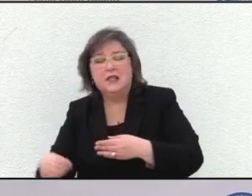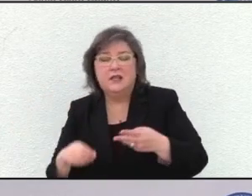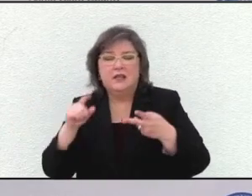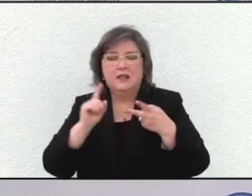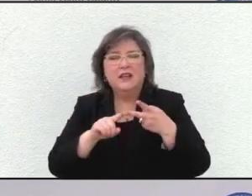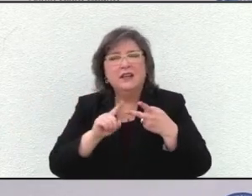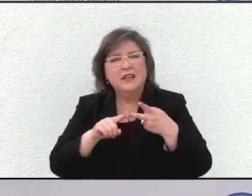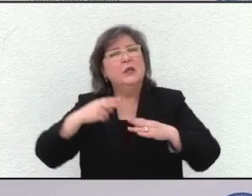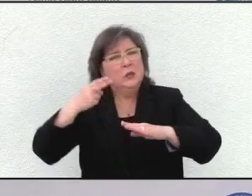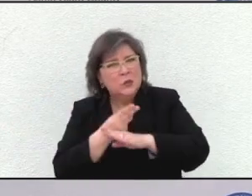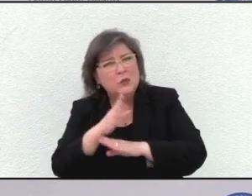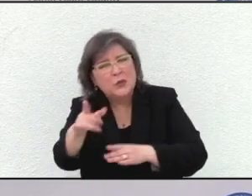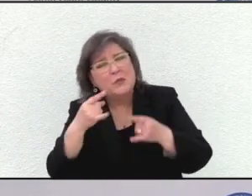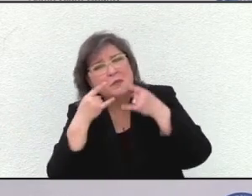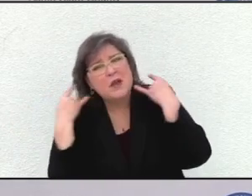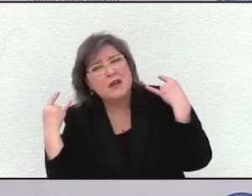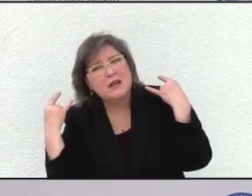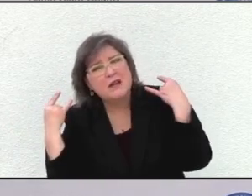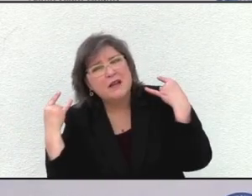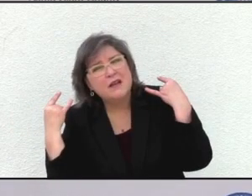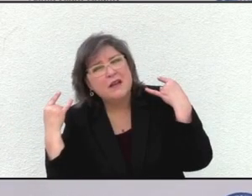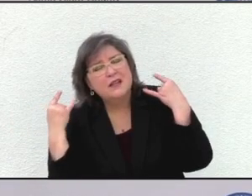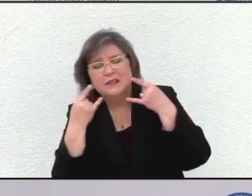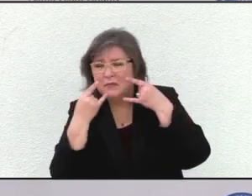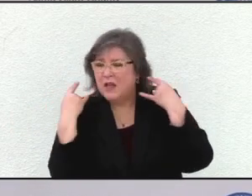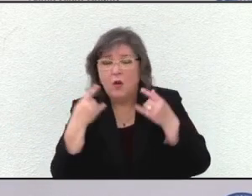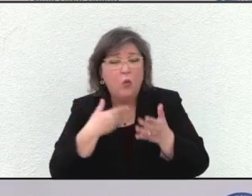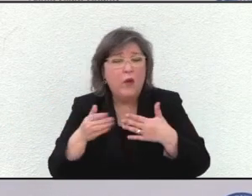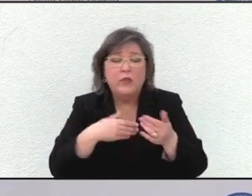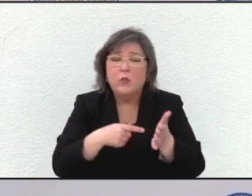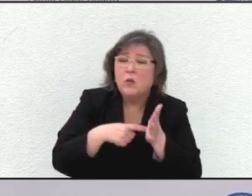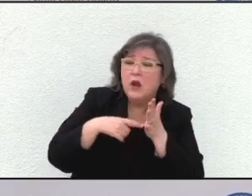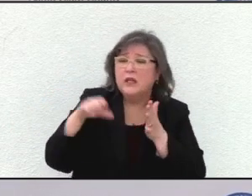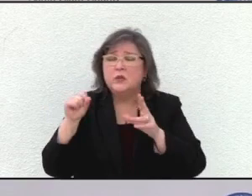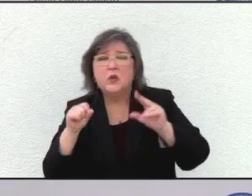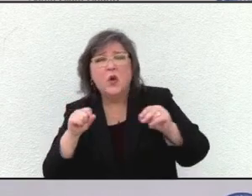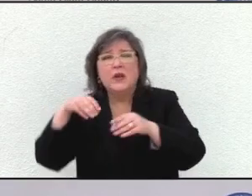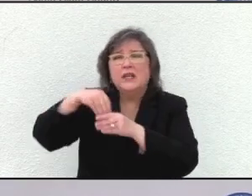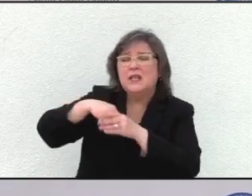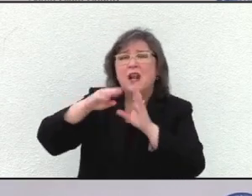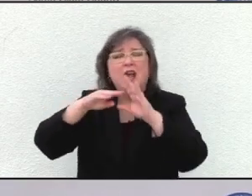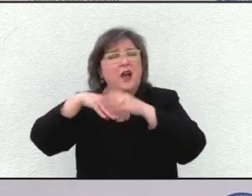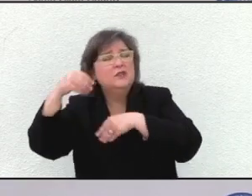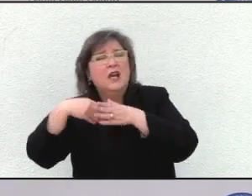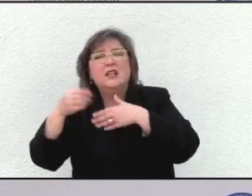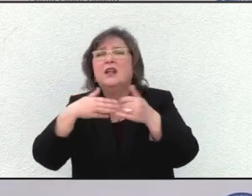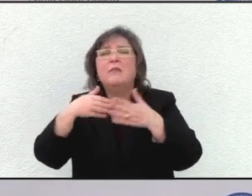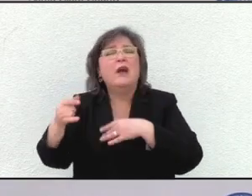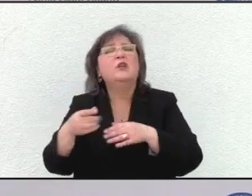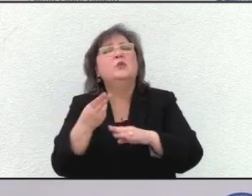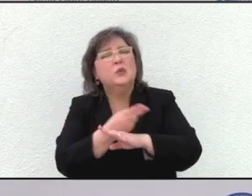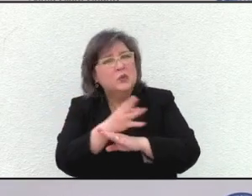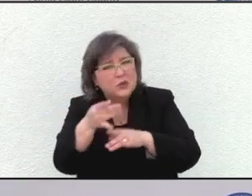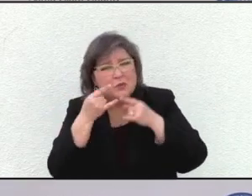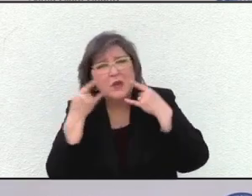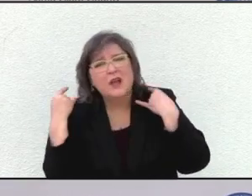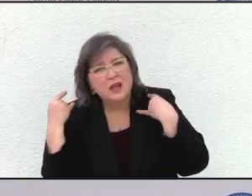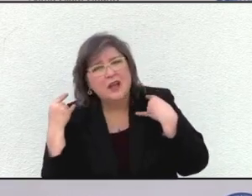or not. Keep your mask on. Three, keep your distance from others who you don't live with,